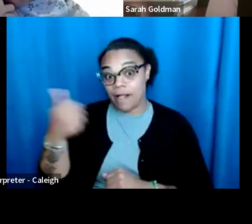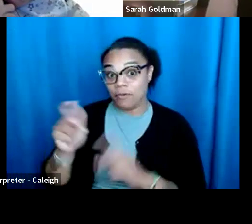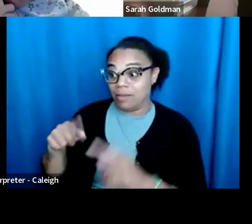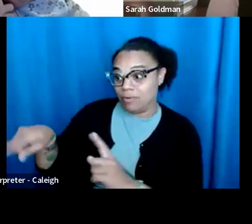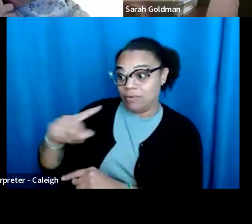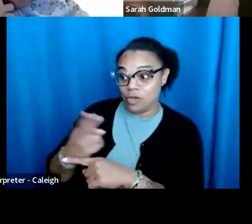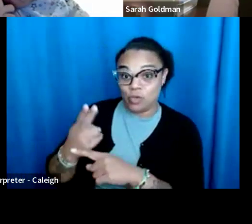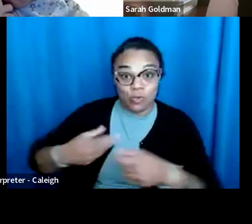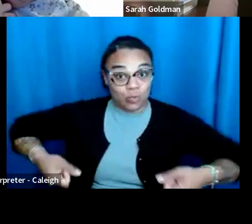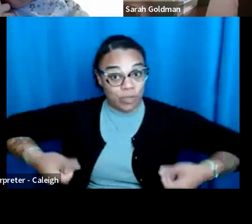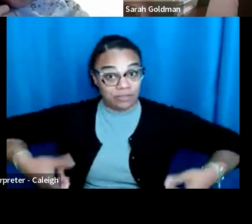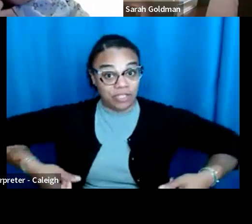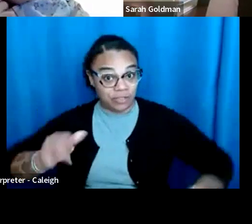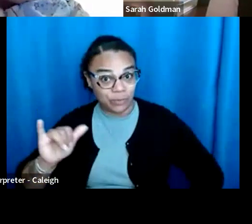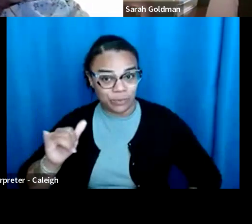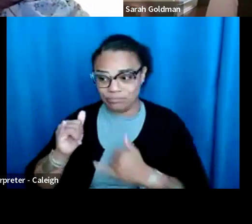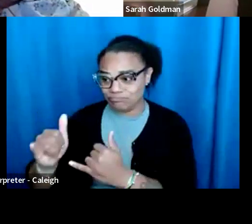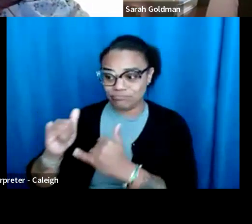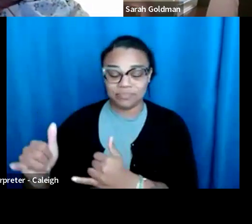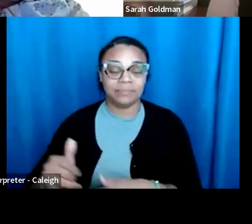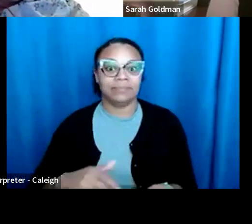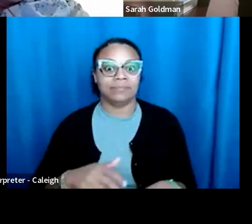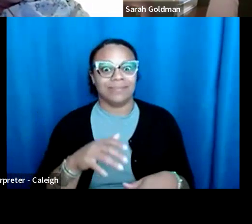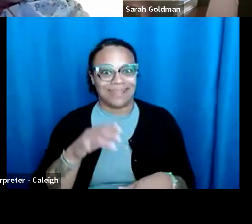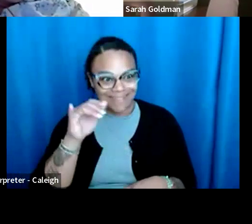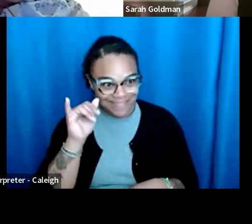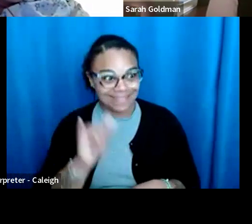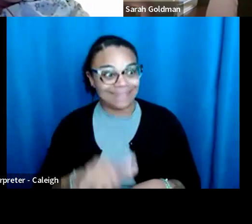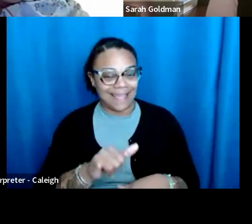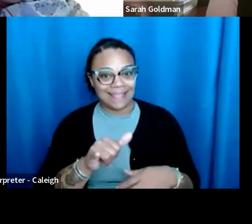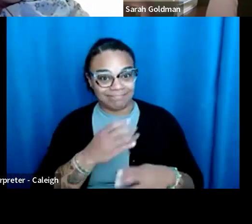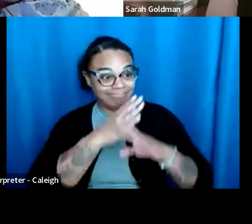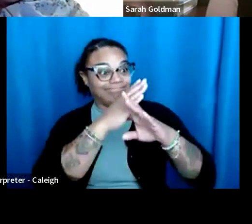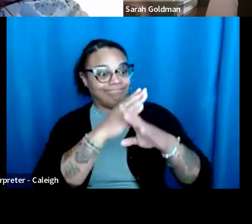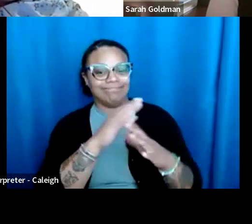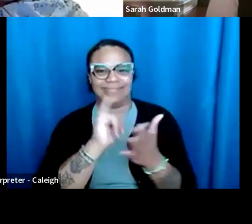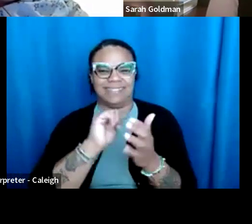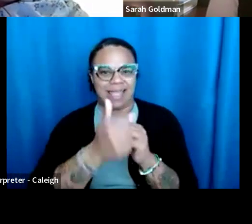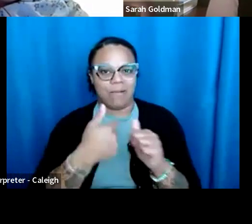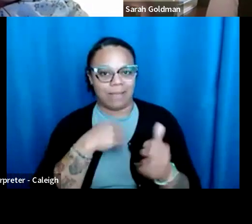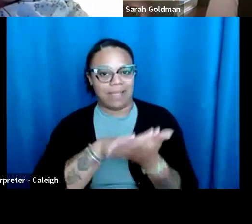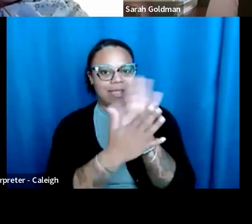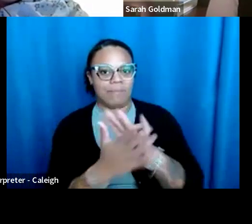And that's actually how I got involved in self-advocacy, was the issue of paratransit.